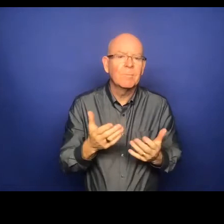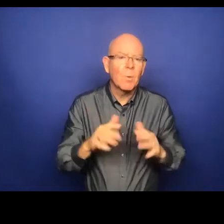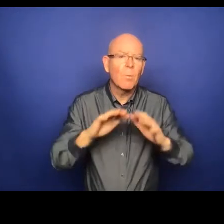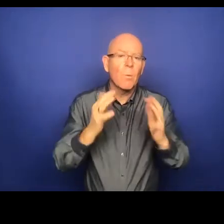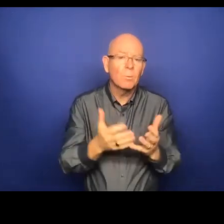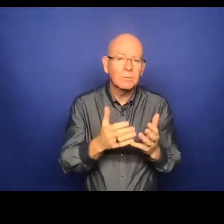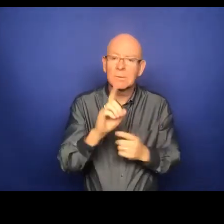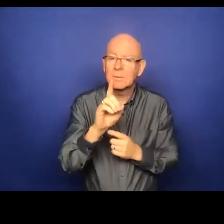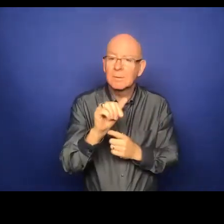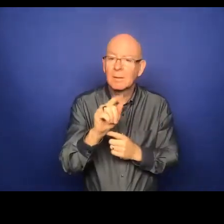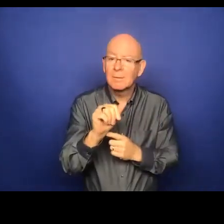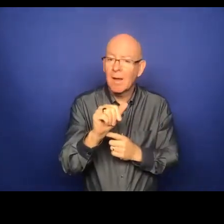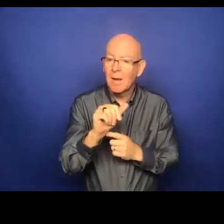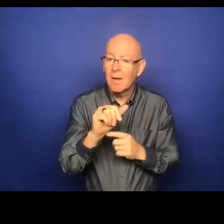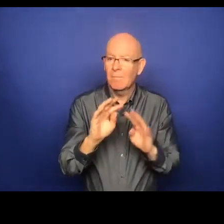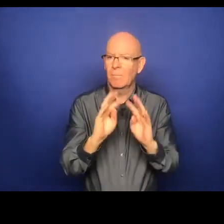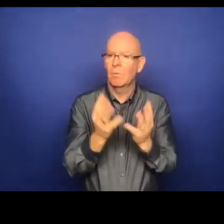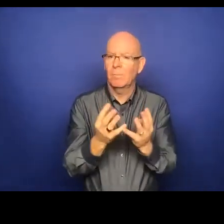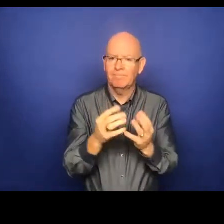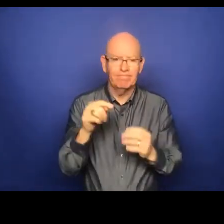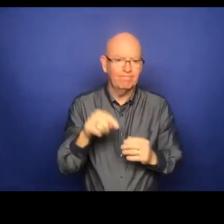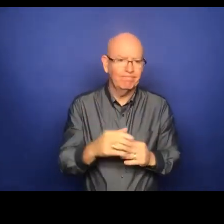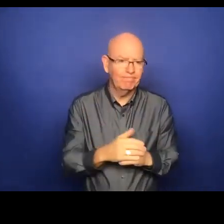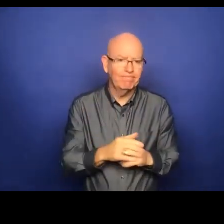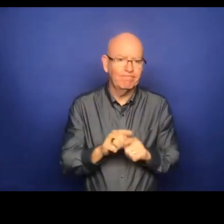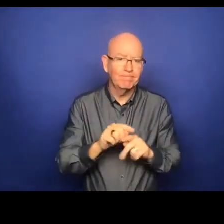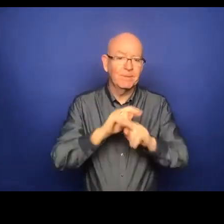International Sign Interpretation is being provided and is spotlighted